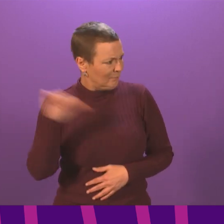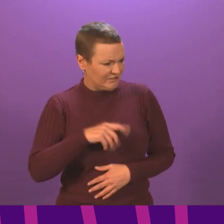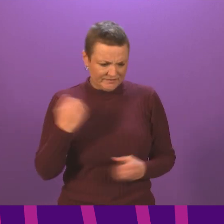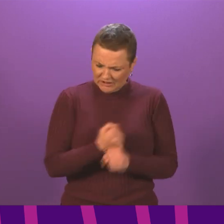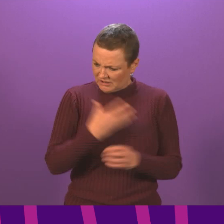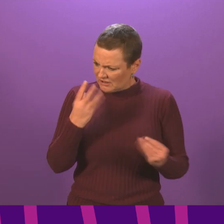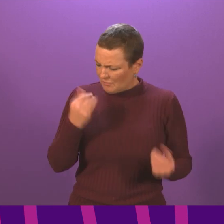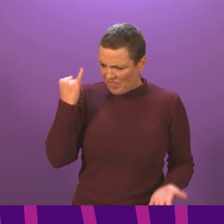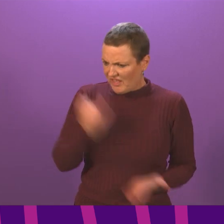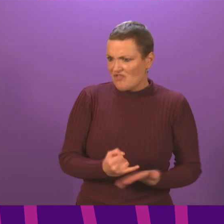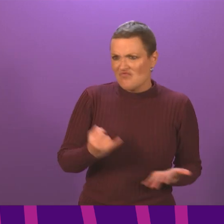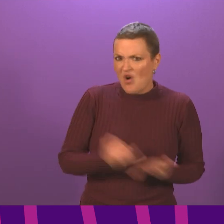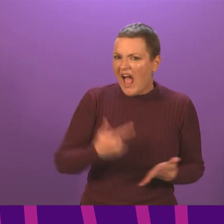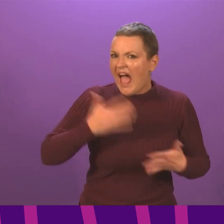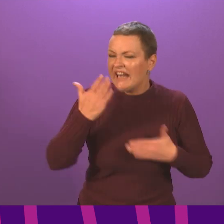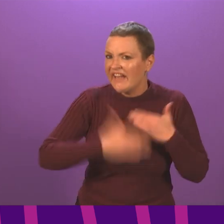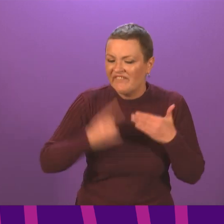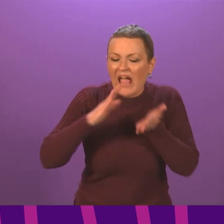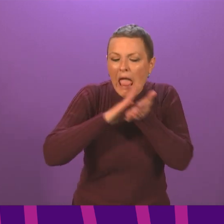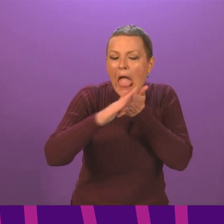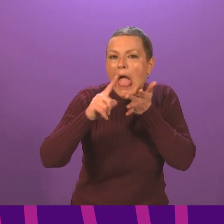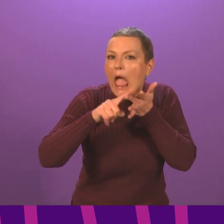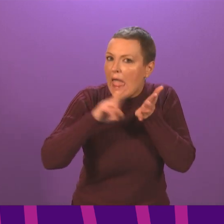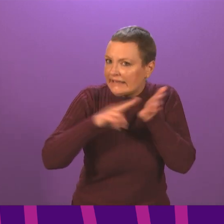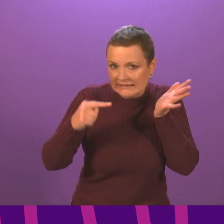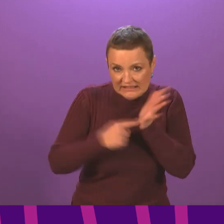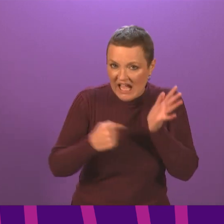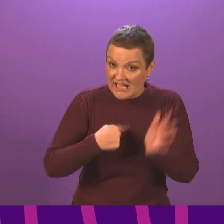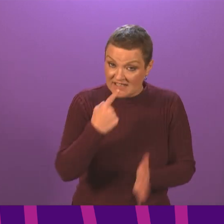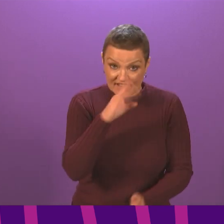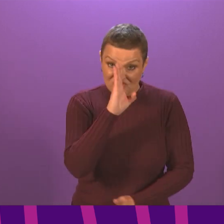when I was delivering my statement, because I did not hint at that at all; I said pretty